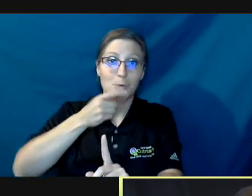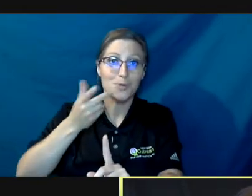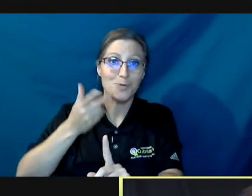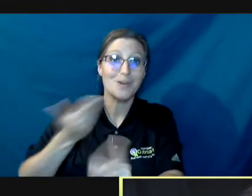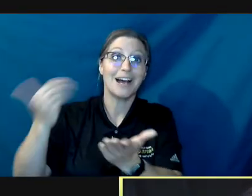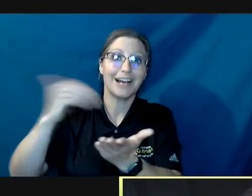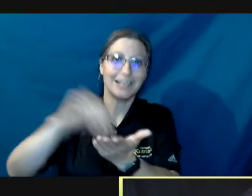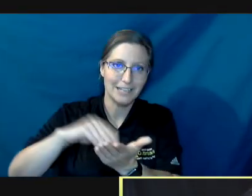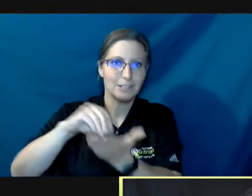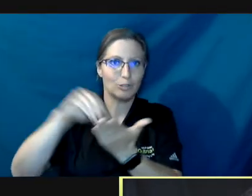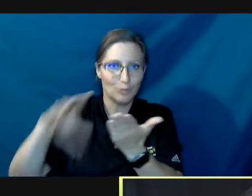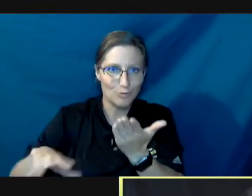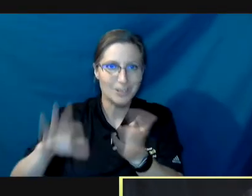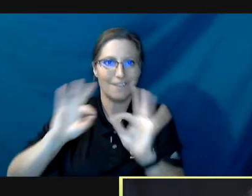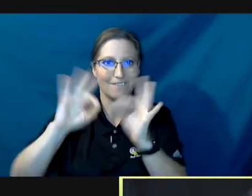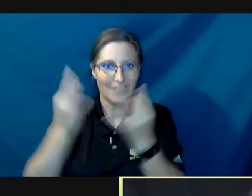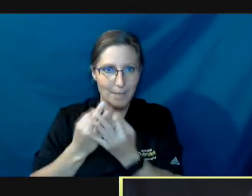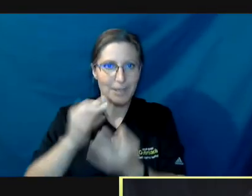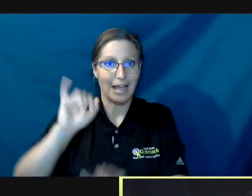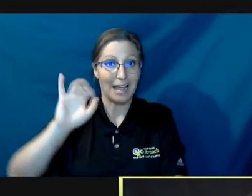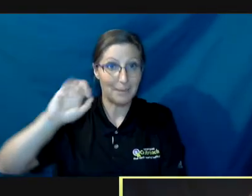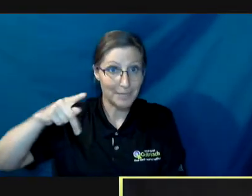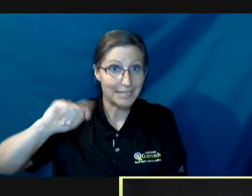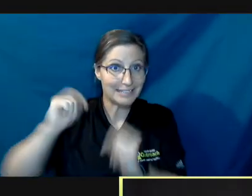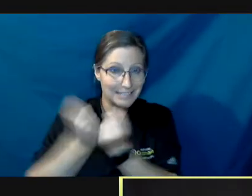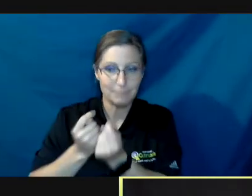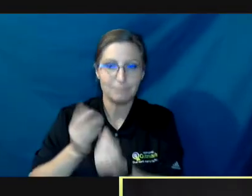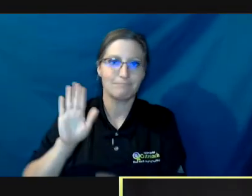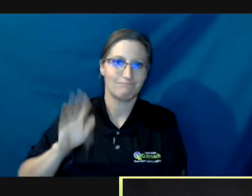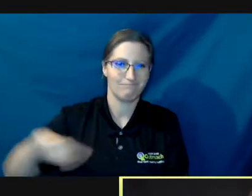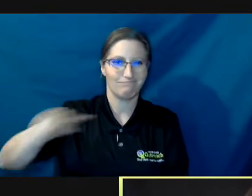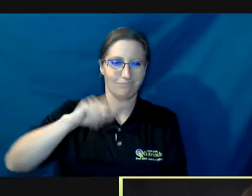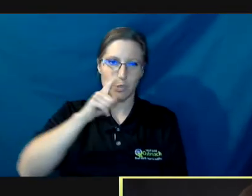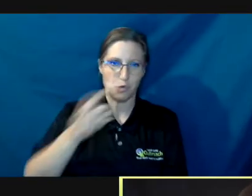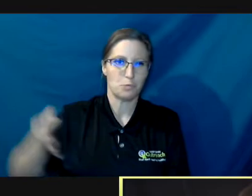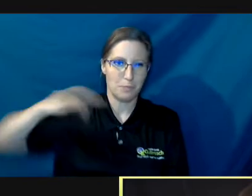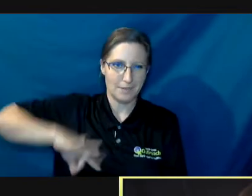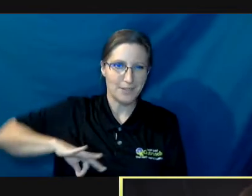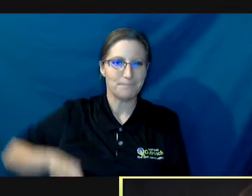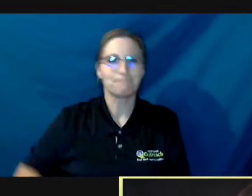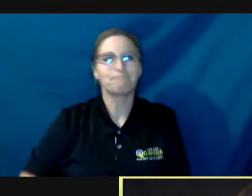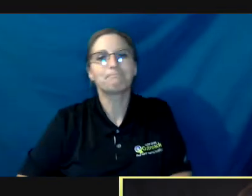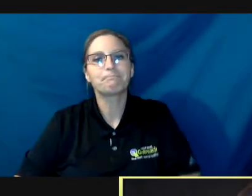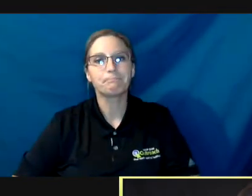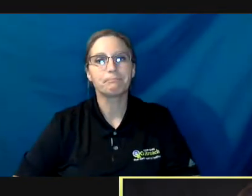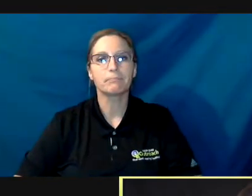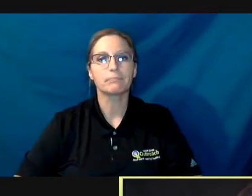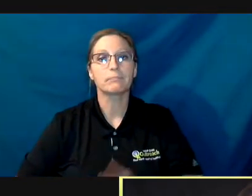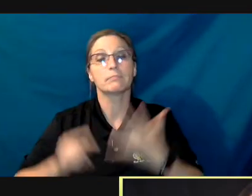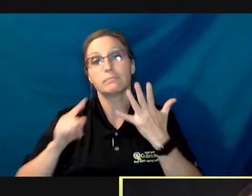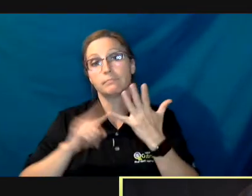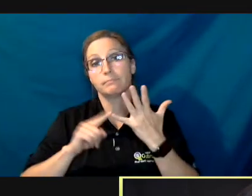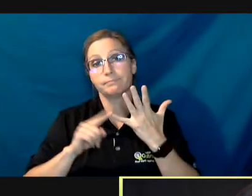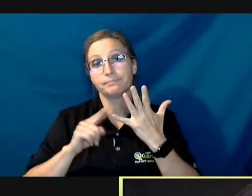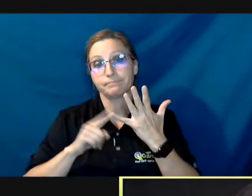and the family, and the IEP team. The last thing we really want to emphasize is this clarification.